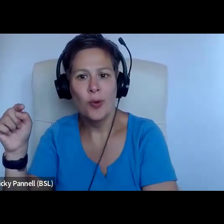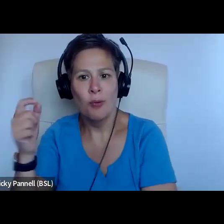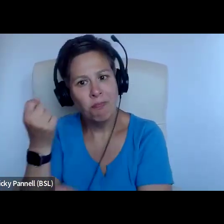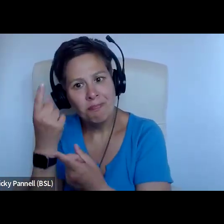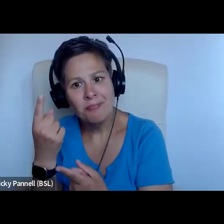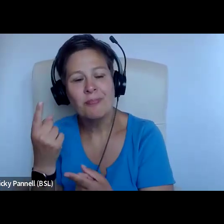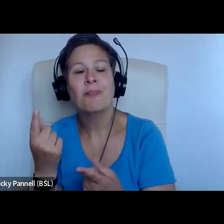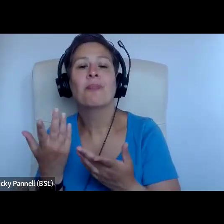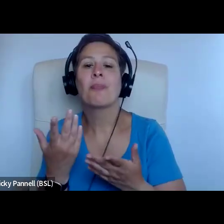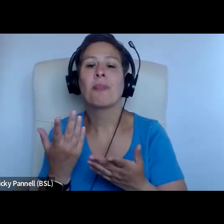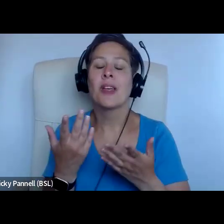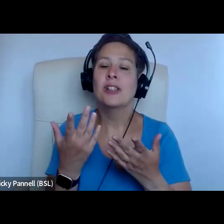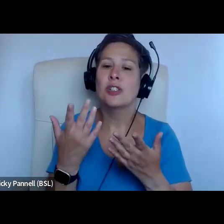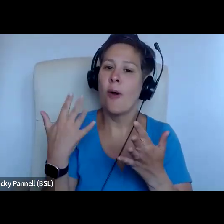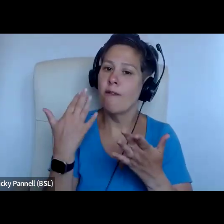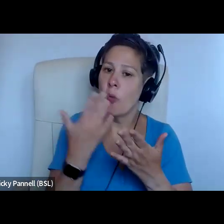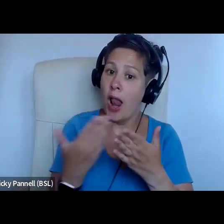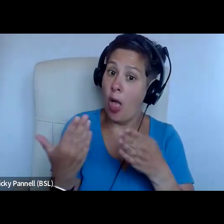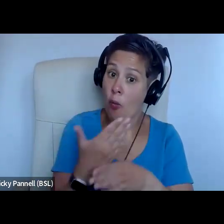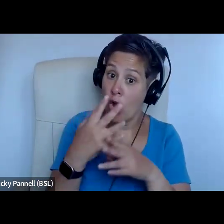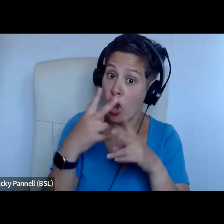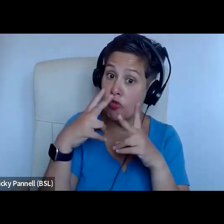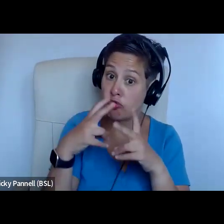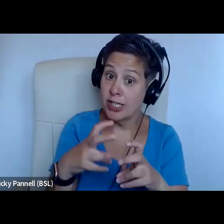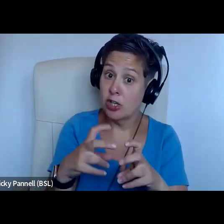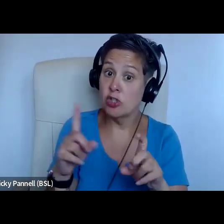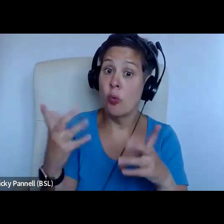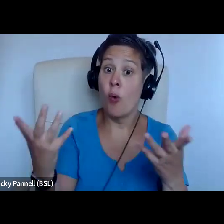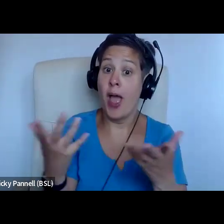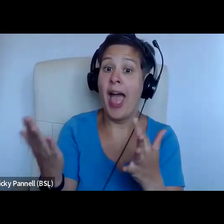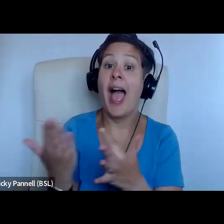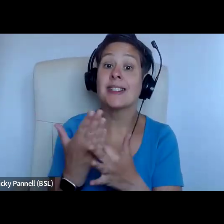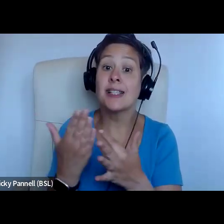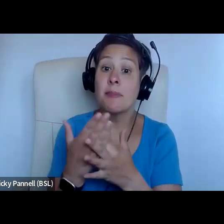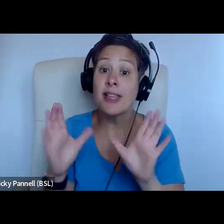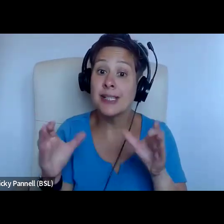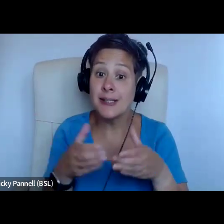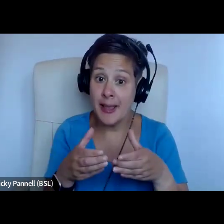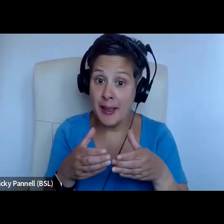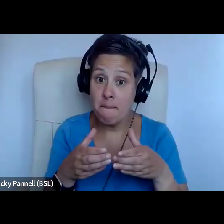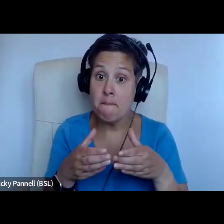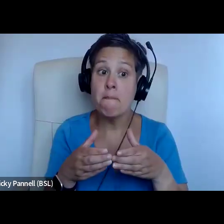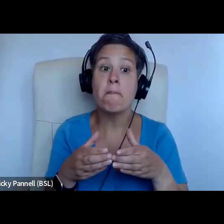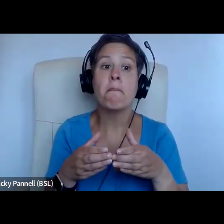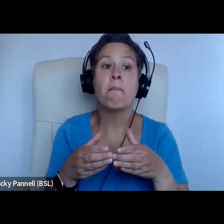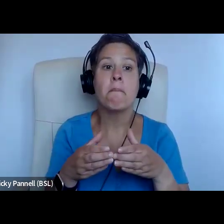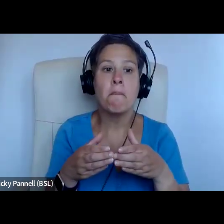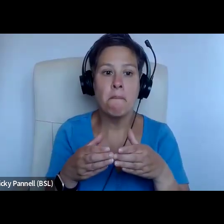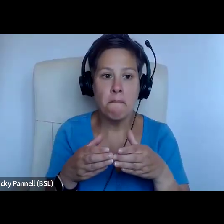cannot, cannot imagine even drawing this picture for myself when I started university, and it really just happened by